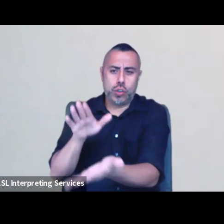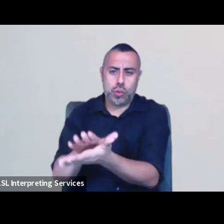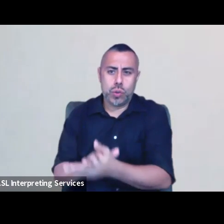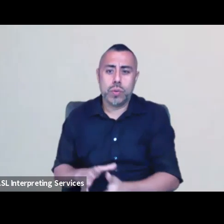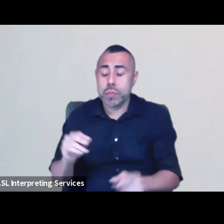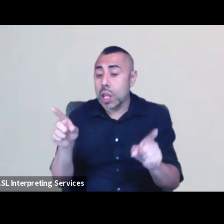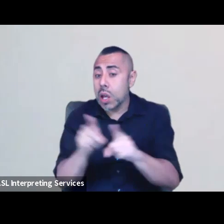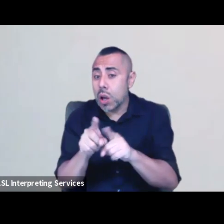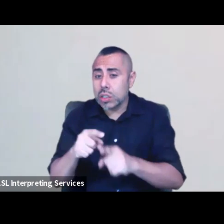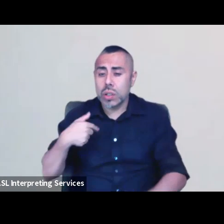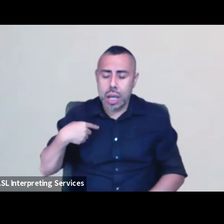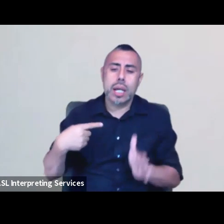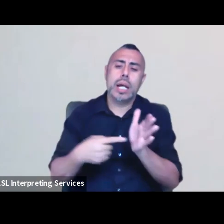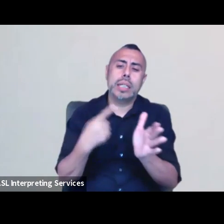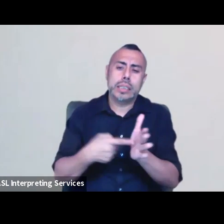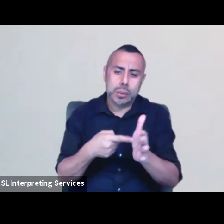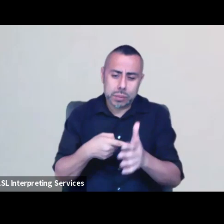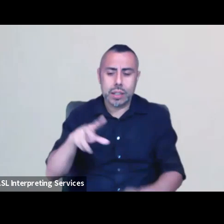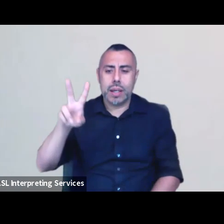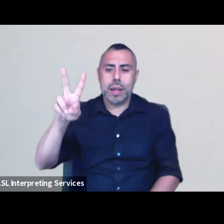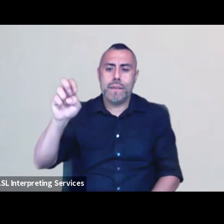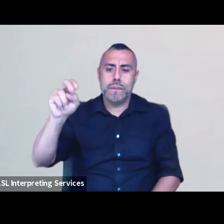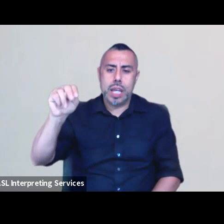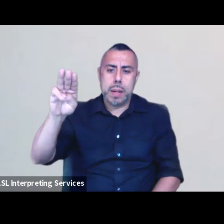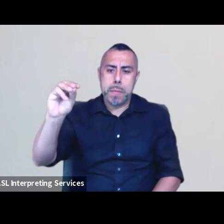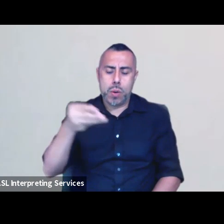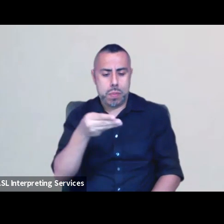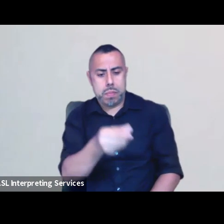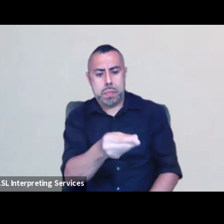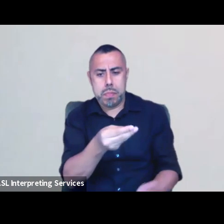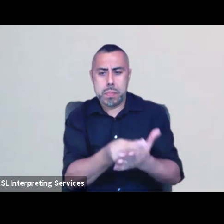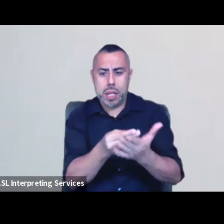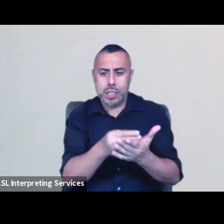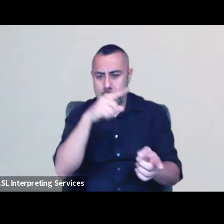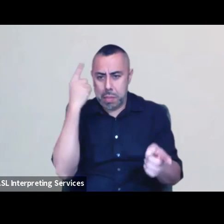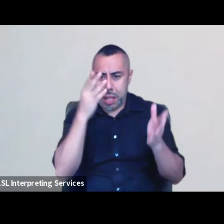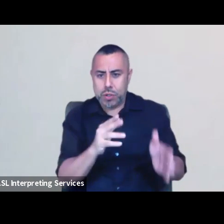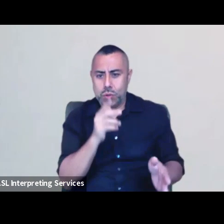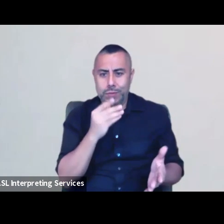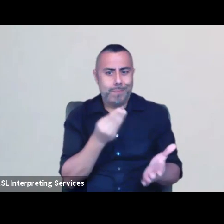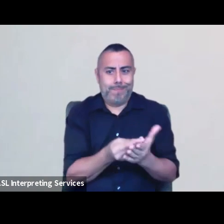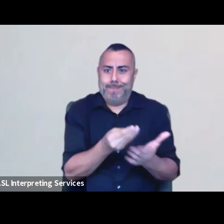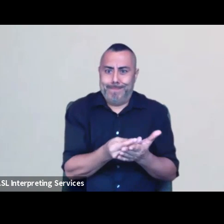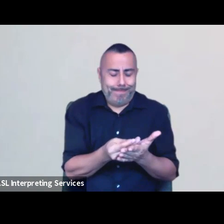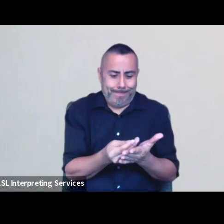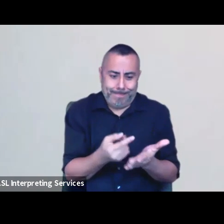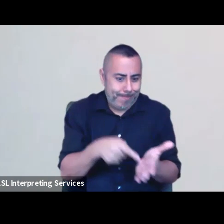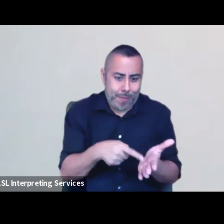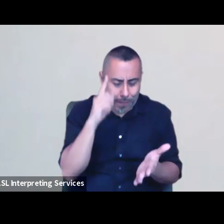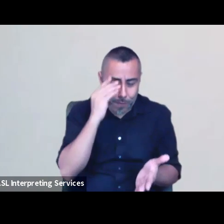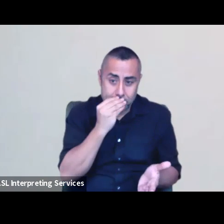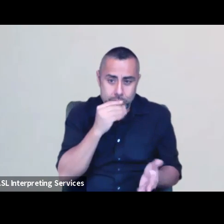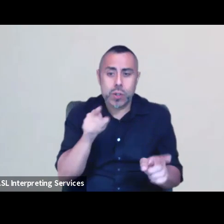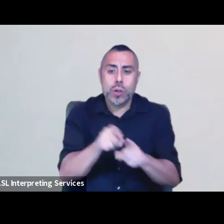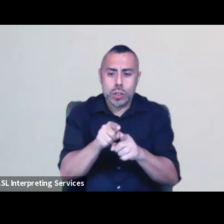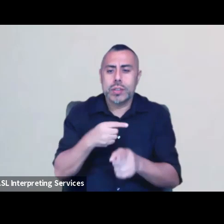who is food insecure and an undocumented former student who needs help making rent. There are also a bunch of community funds